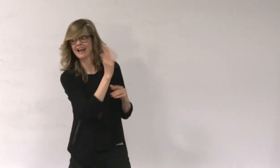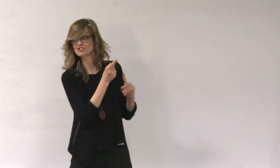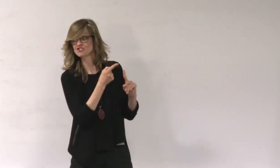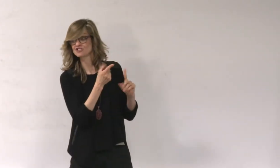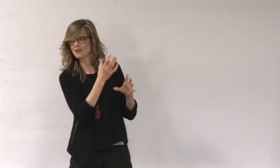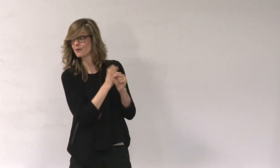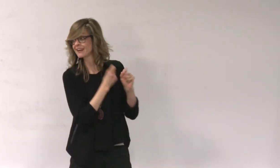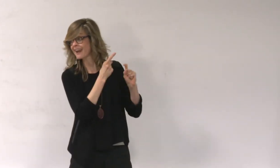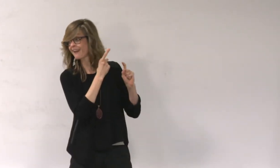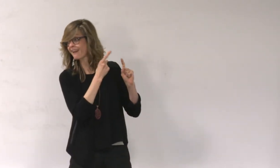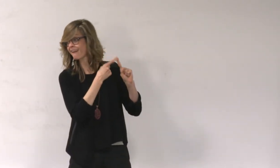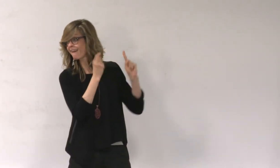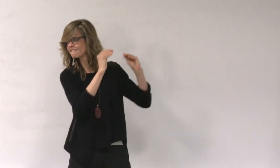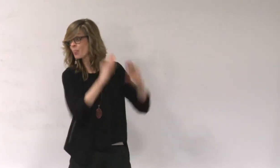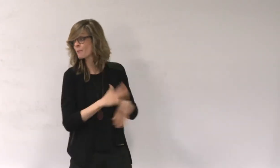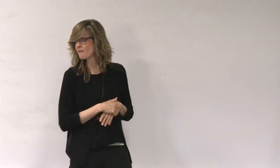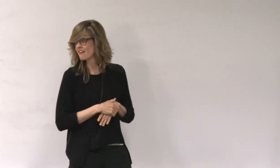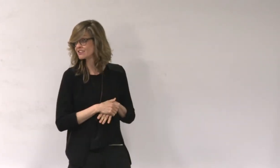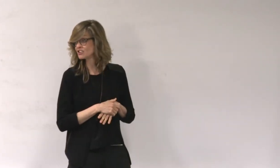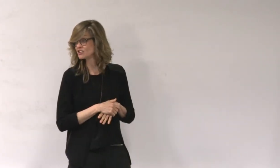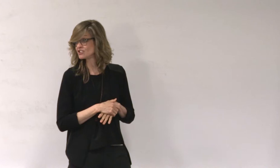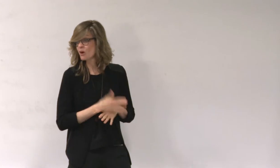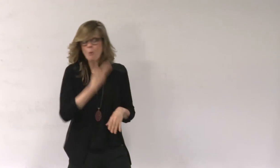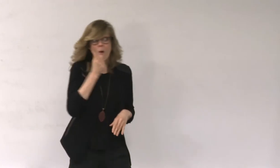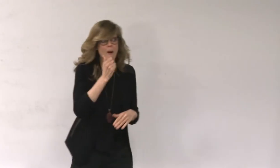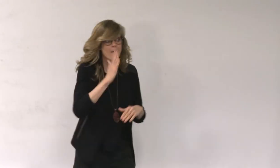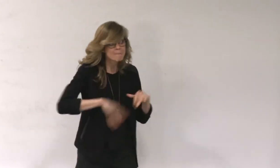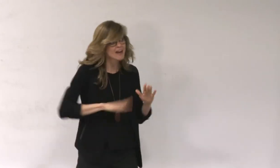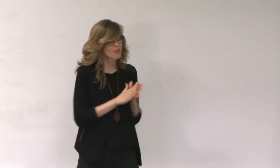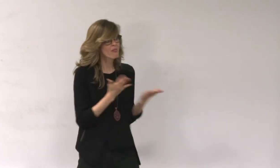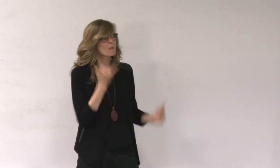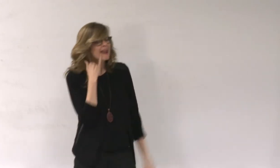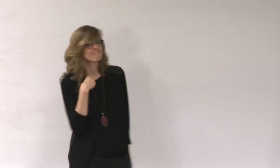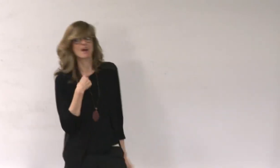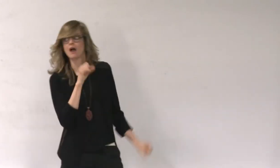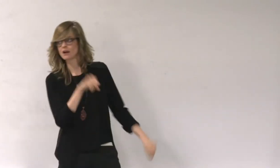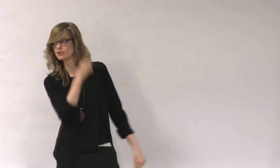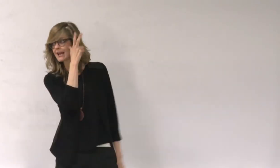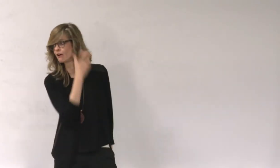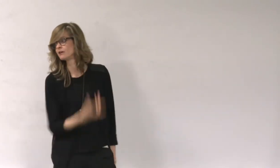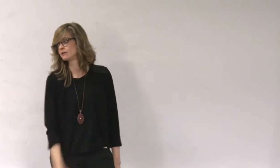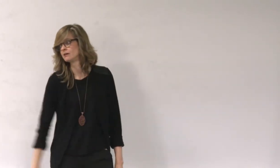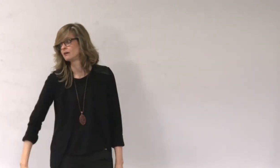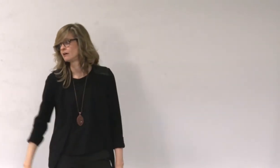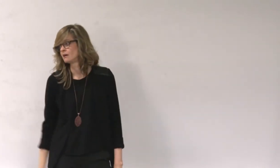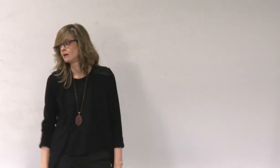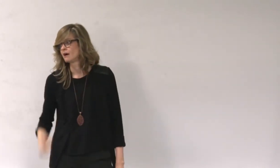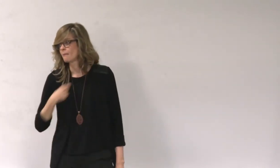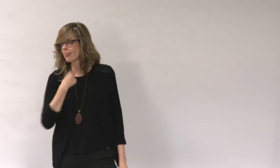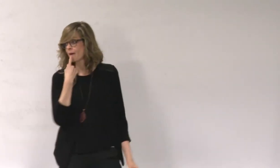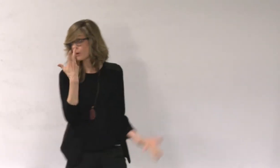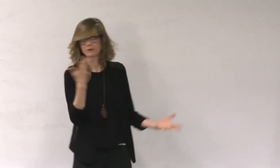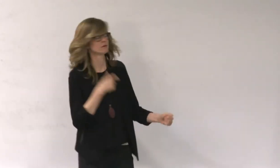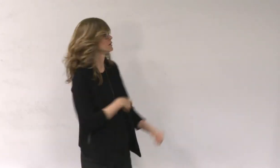AND SO, THEIR LECTURES WERE BETTER THAN THE BOOK. IF I COULD'VE HEARD THEM, THEY WOULD'VE BEEN